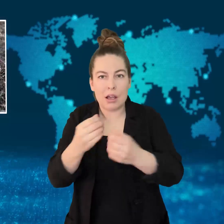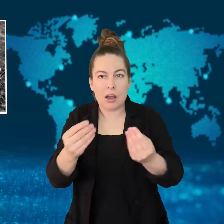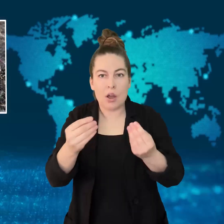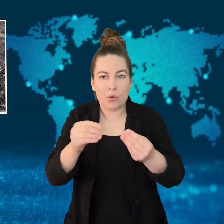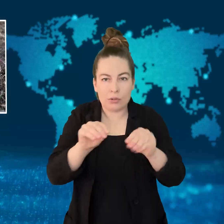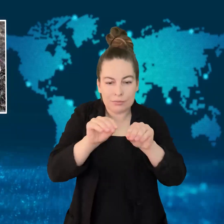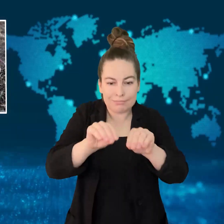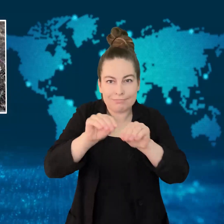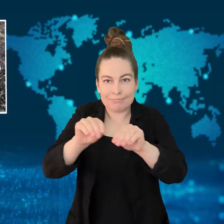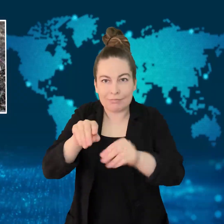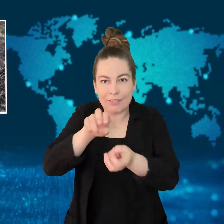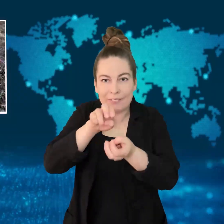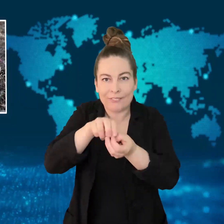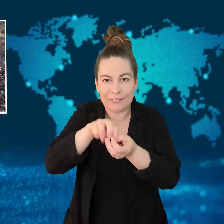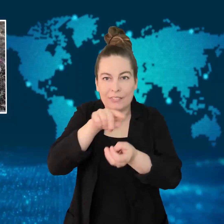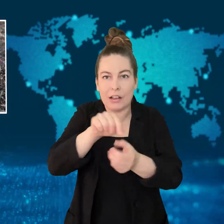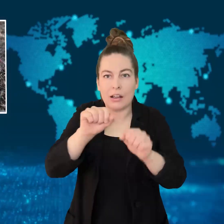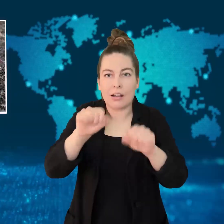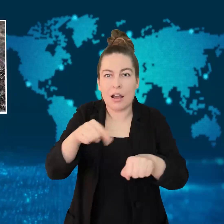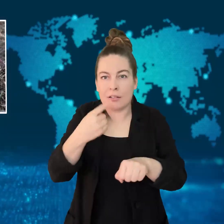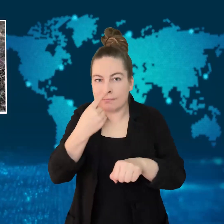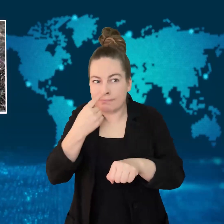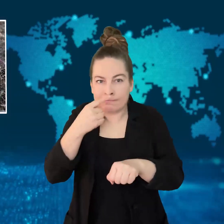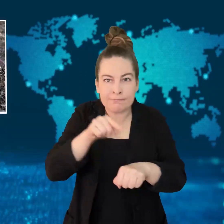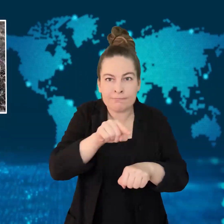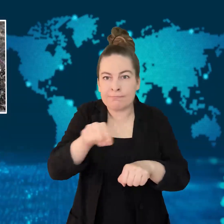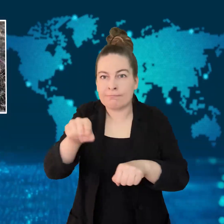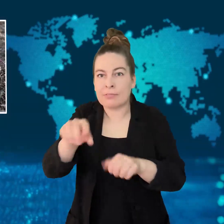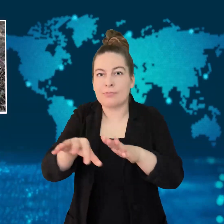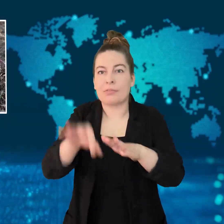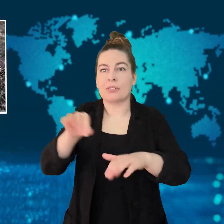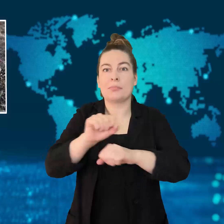Since the rats are too light to detonate landmines,